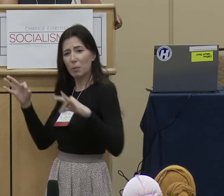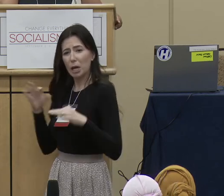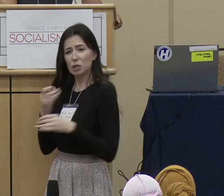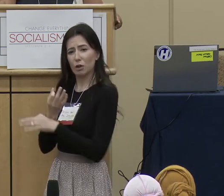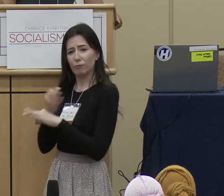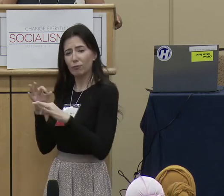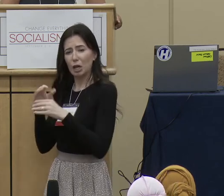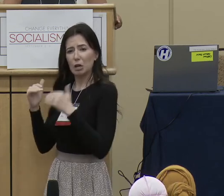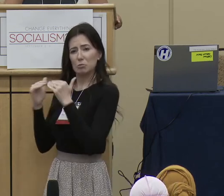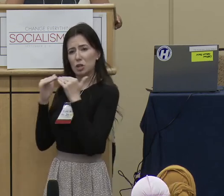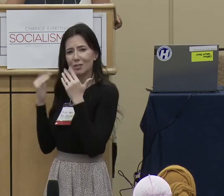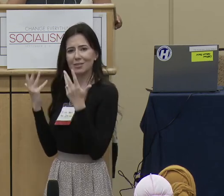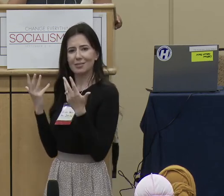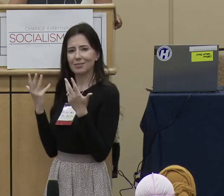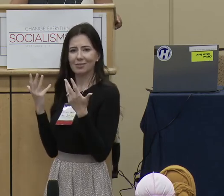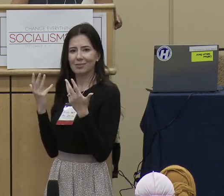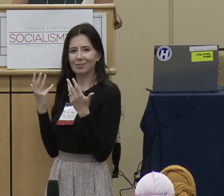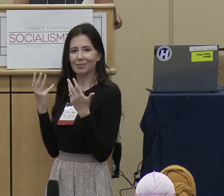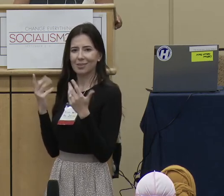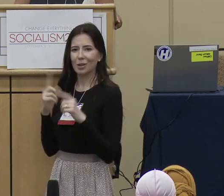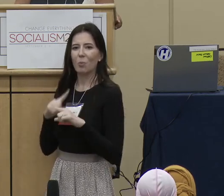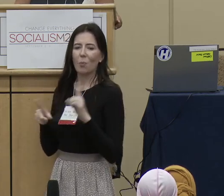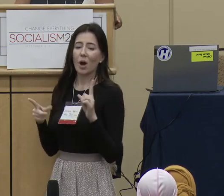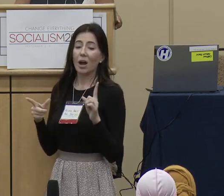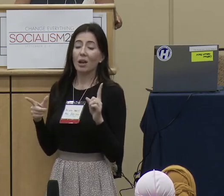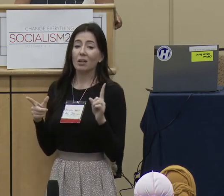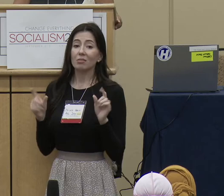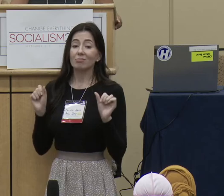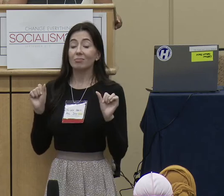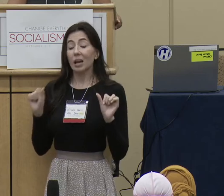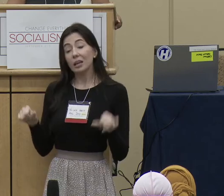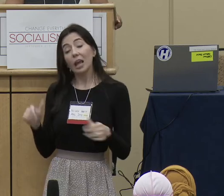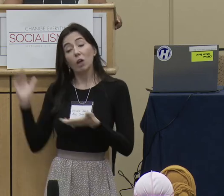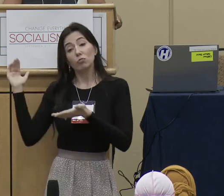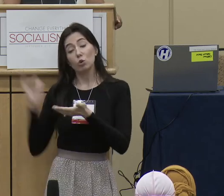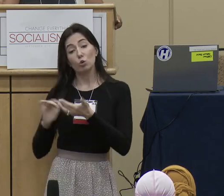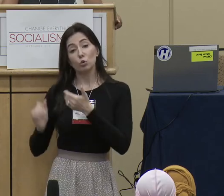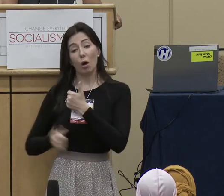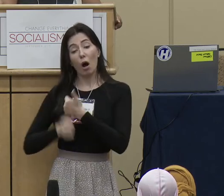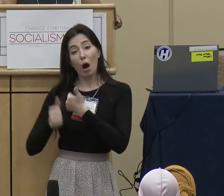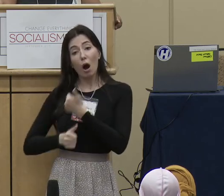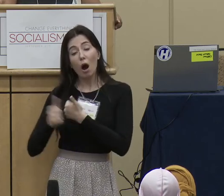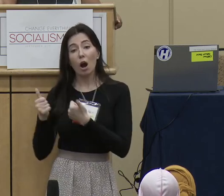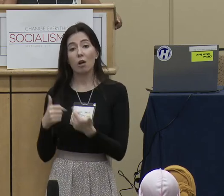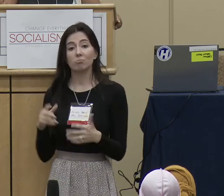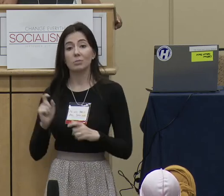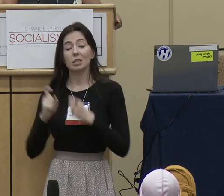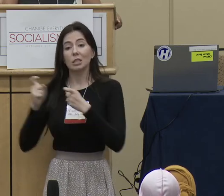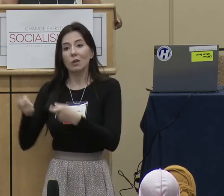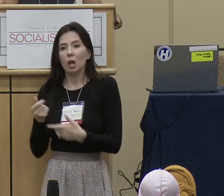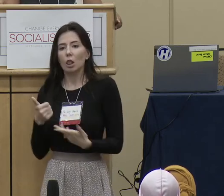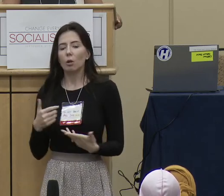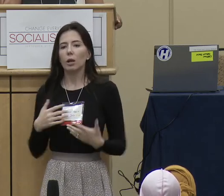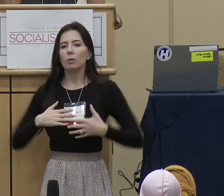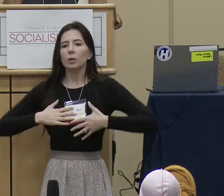going to lead to liberation, and froild freedom , and justice. But it does have the capacity to mitigate harm and